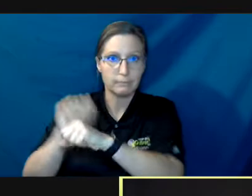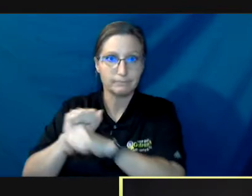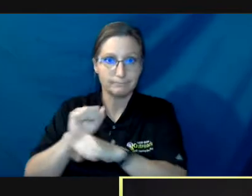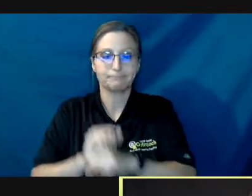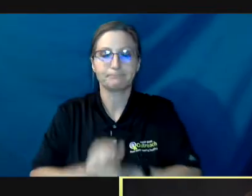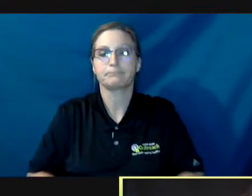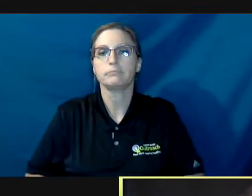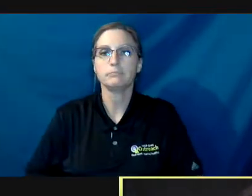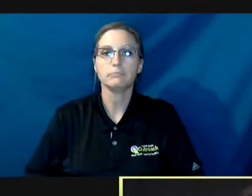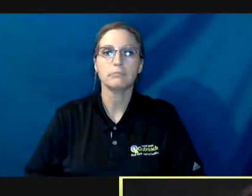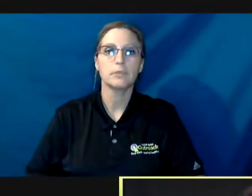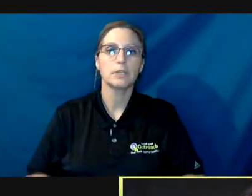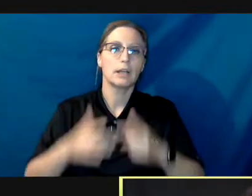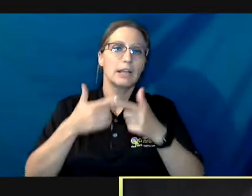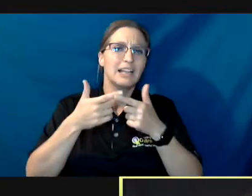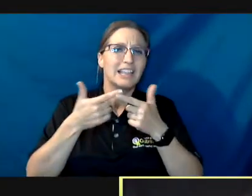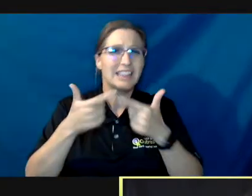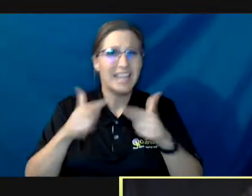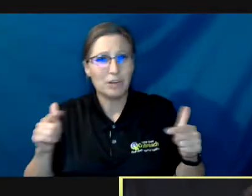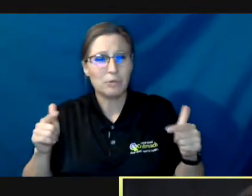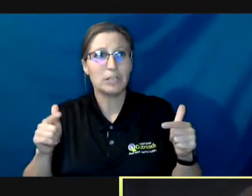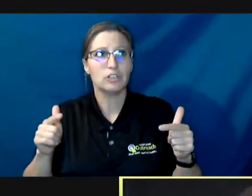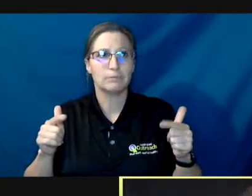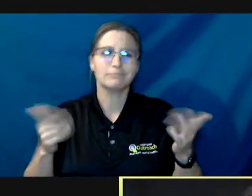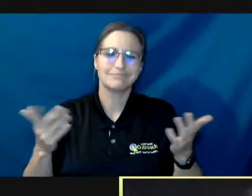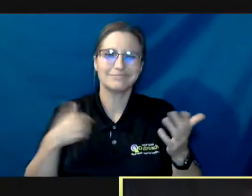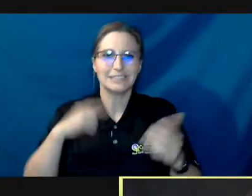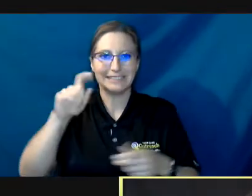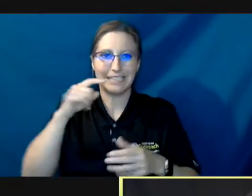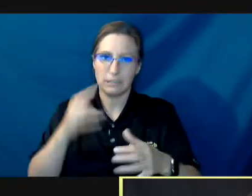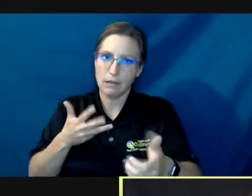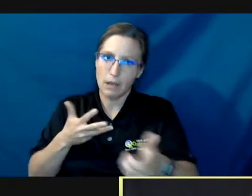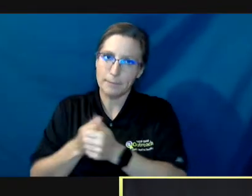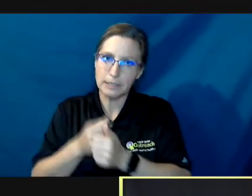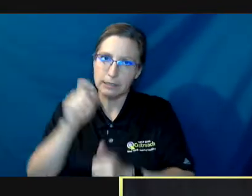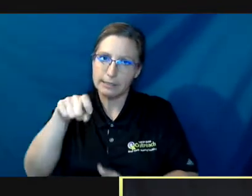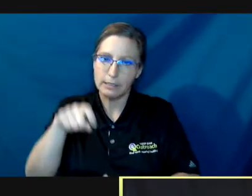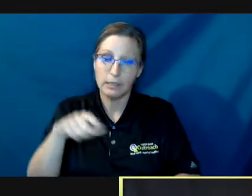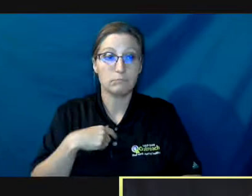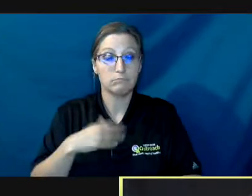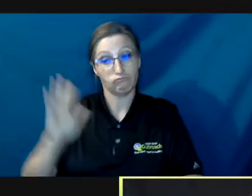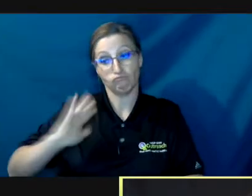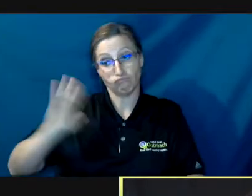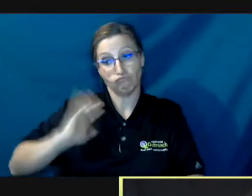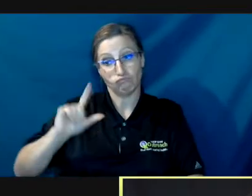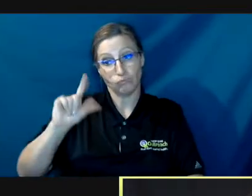The language needed to be updated. It was, when it was created, it was relevant.